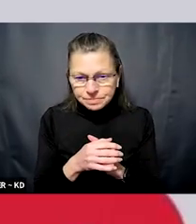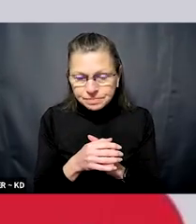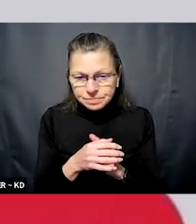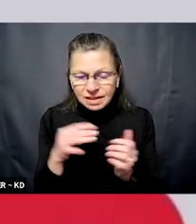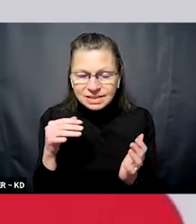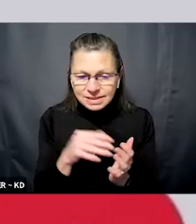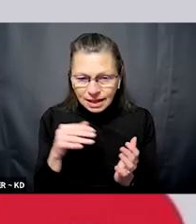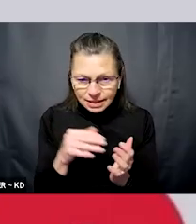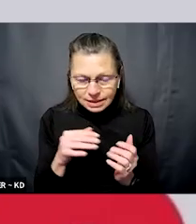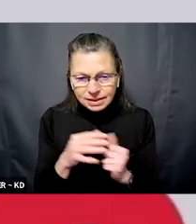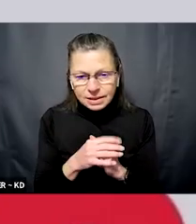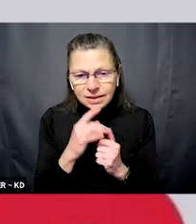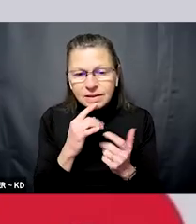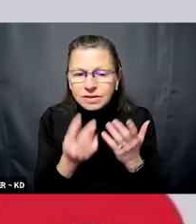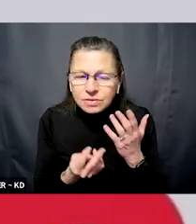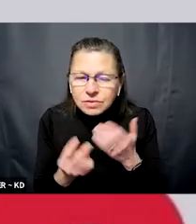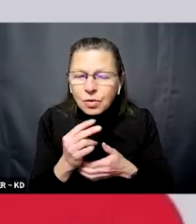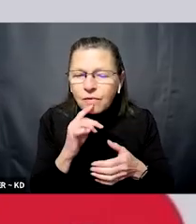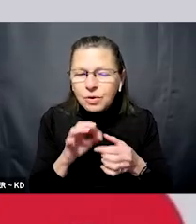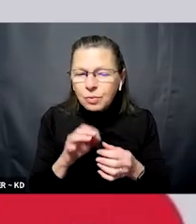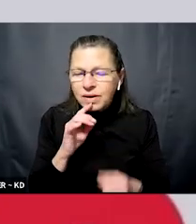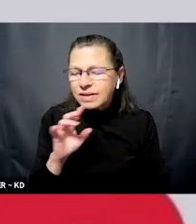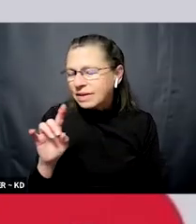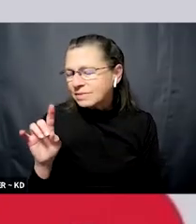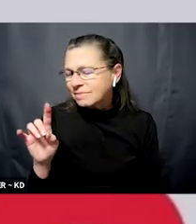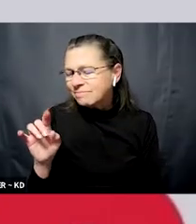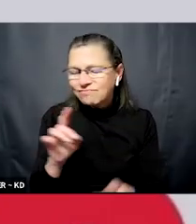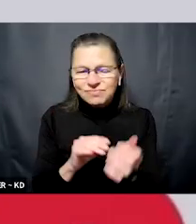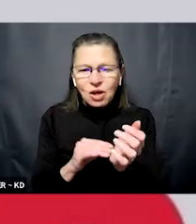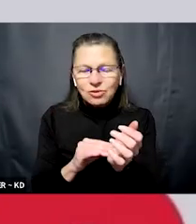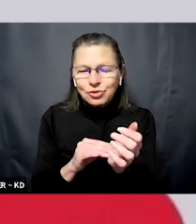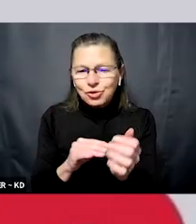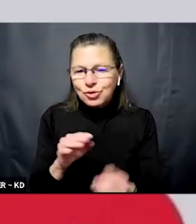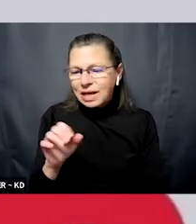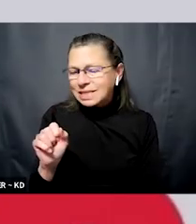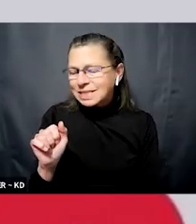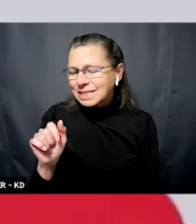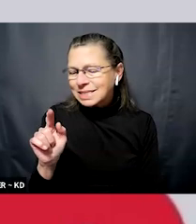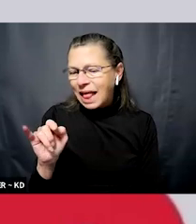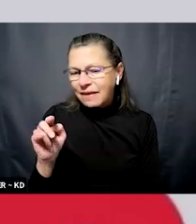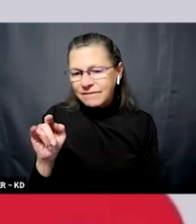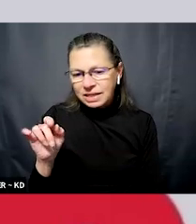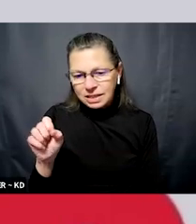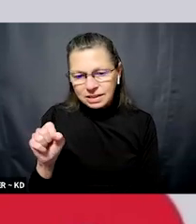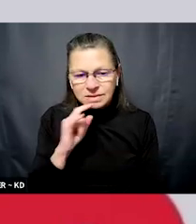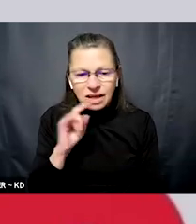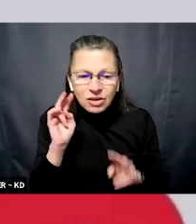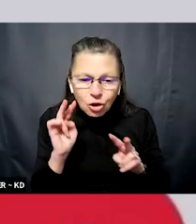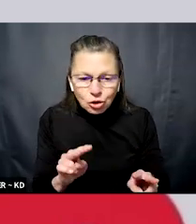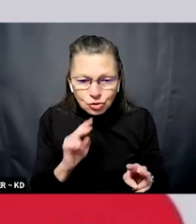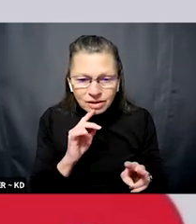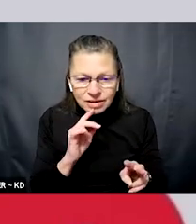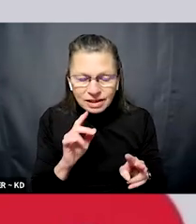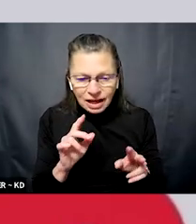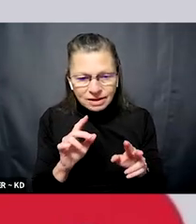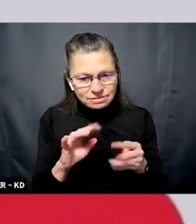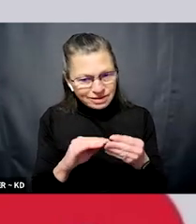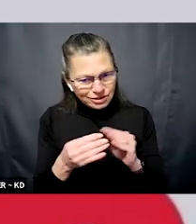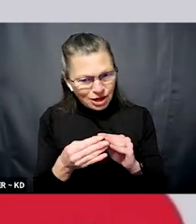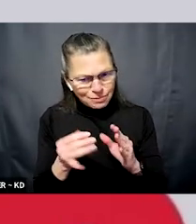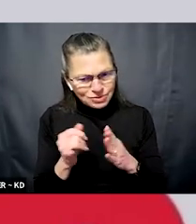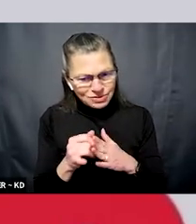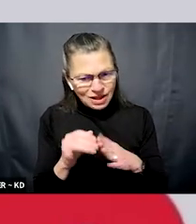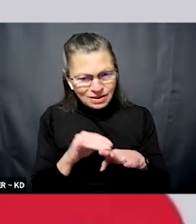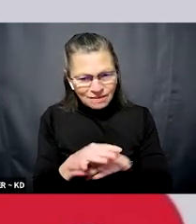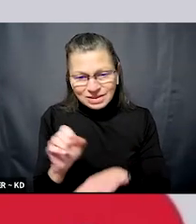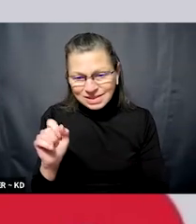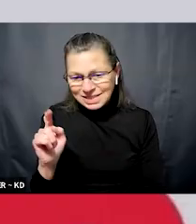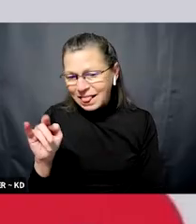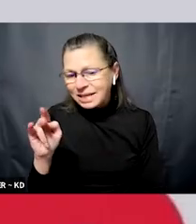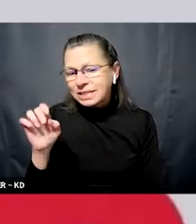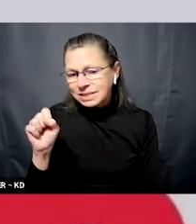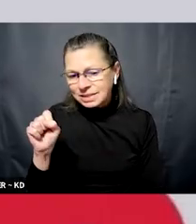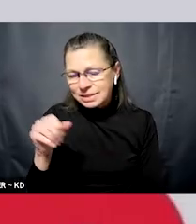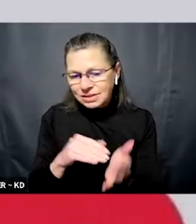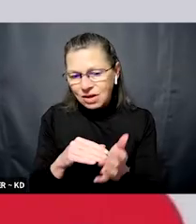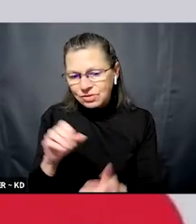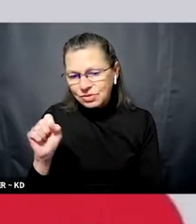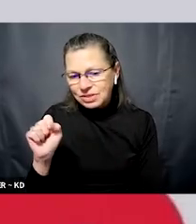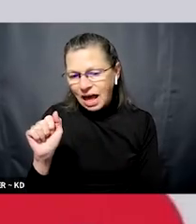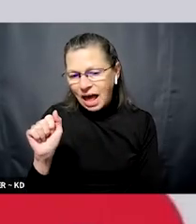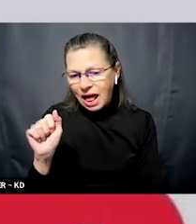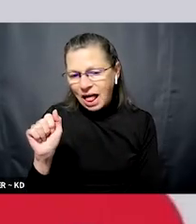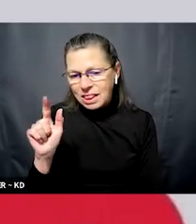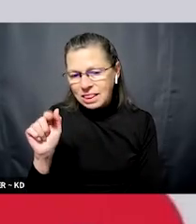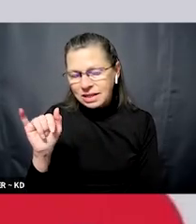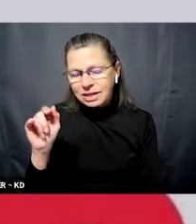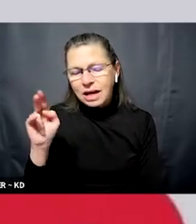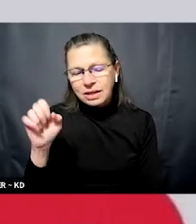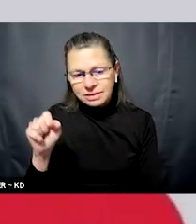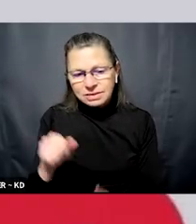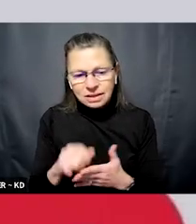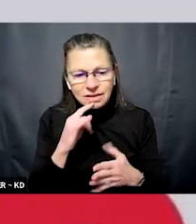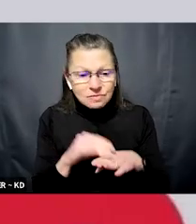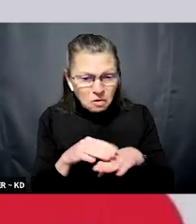Sellious and really looking at the numbers and the effects and also the causes of a lot of people's